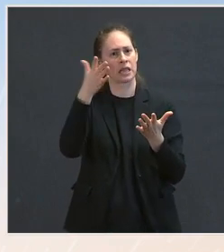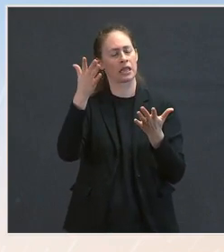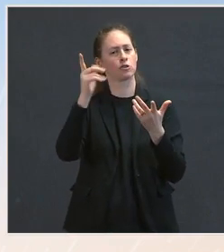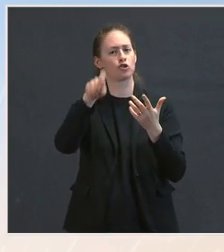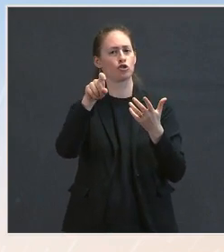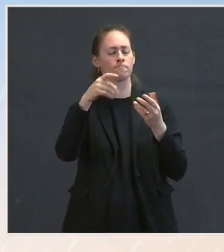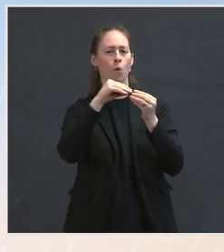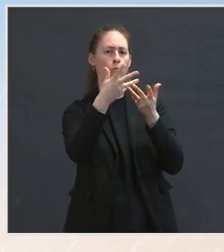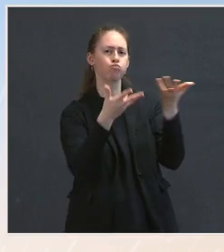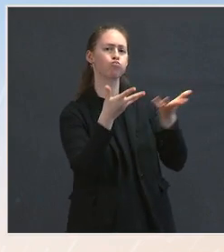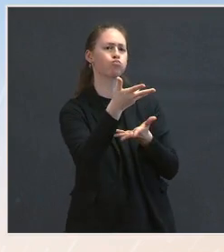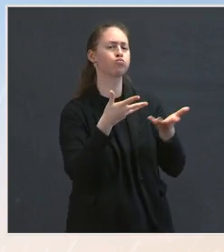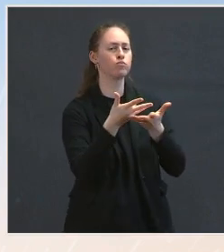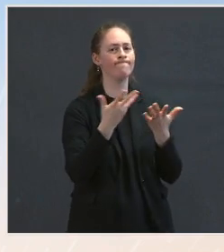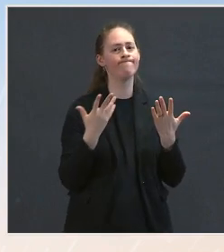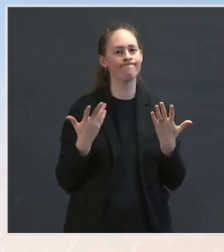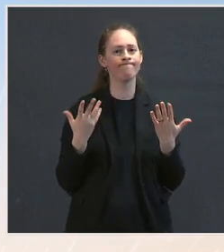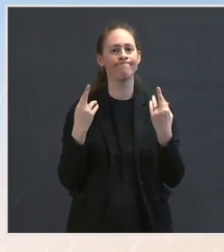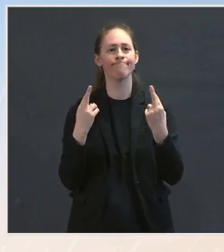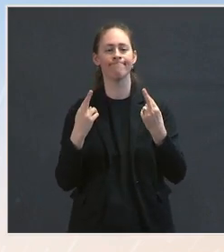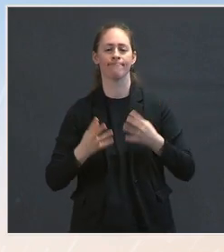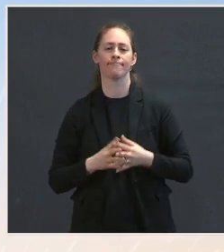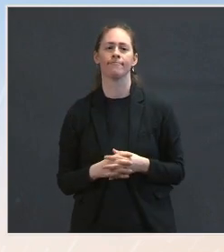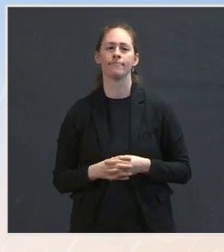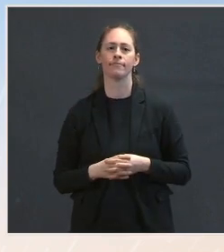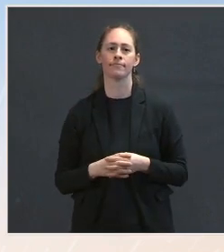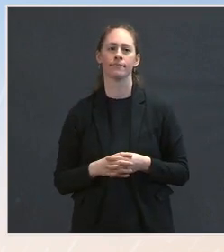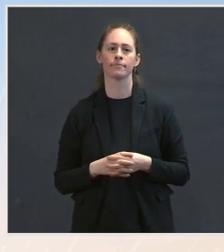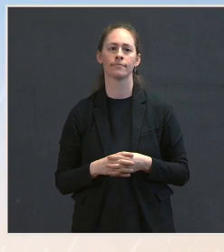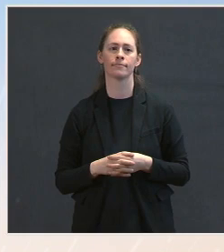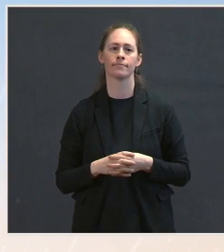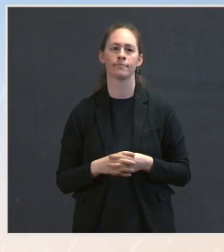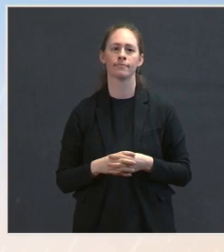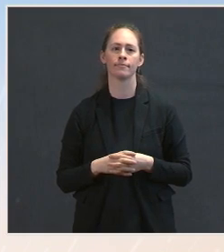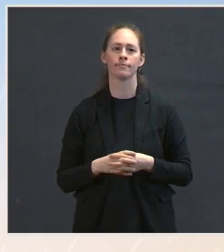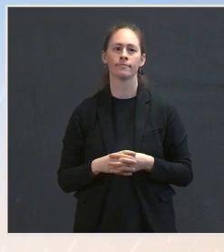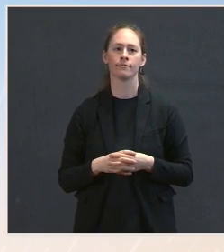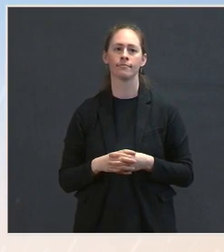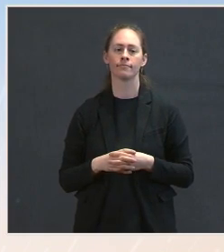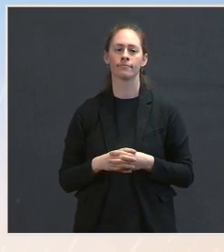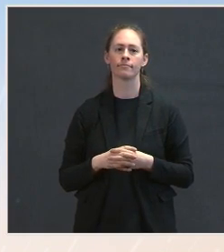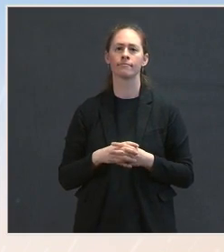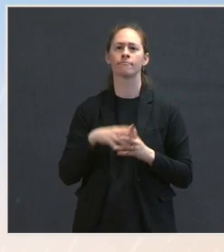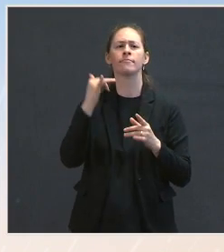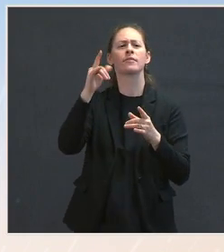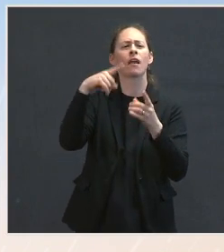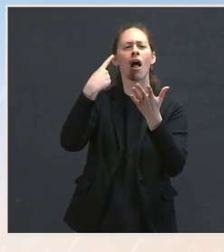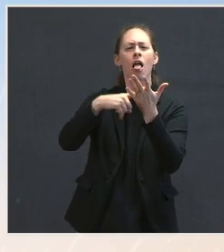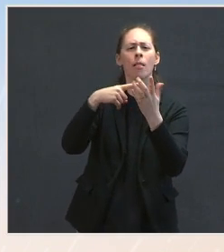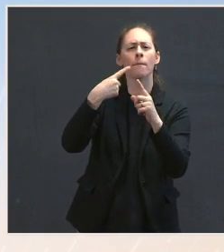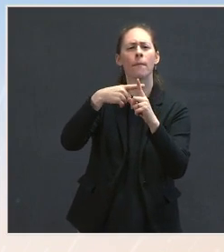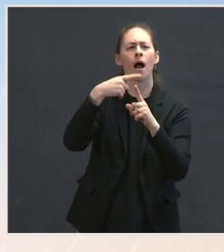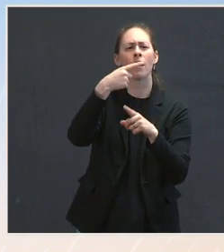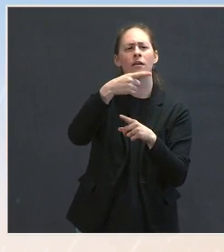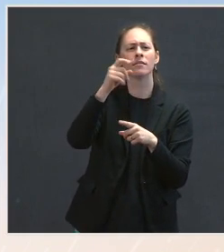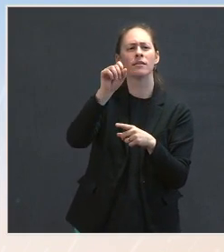Senate Budget Committee Chairman Bernie Sanders said this week that he's open to using reconciliation to pass the President's infrastructure package.